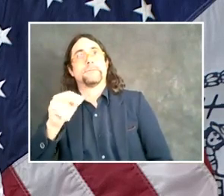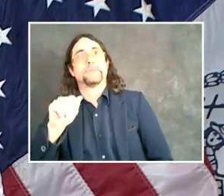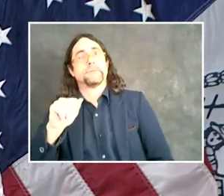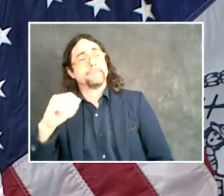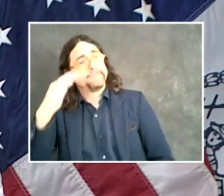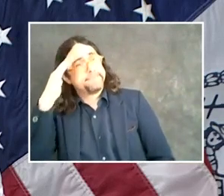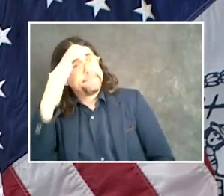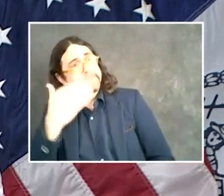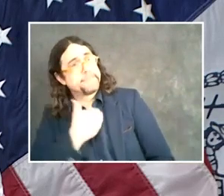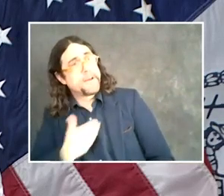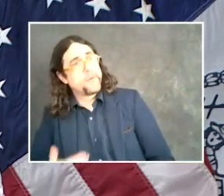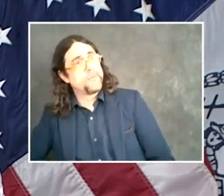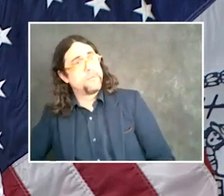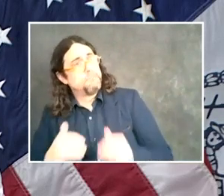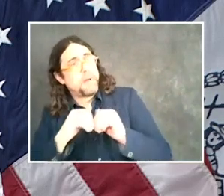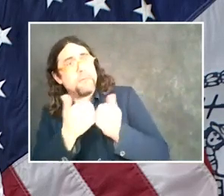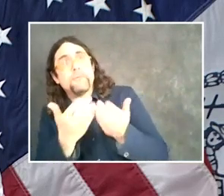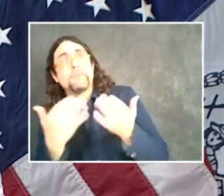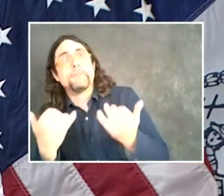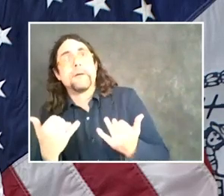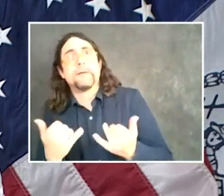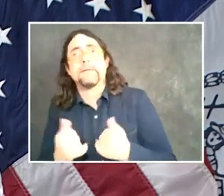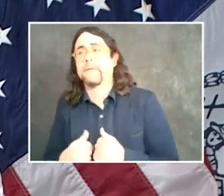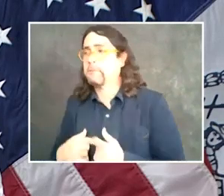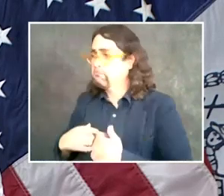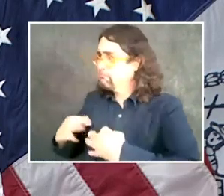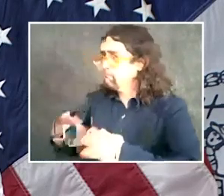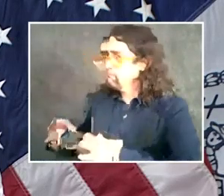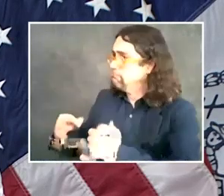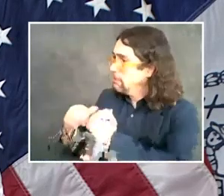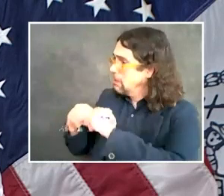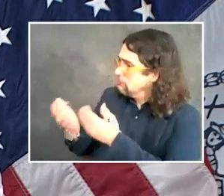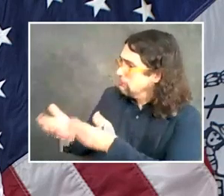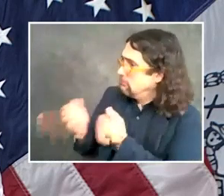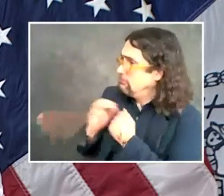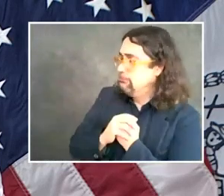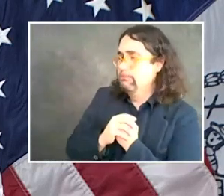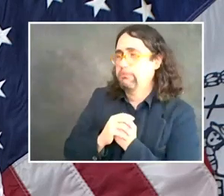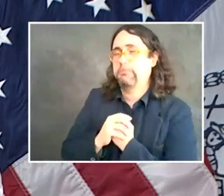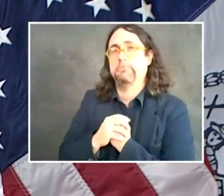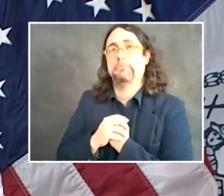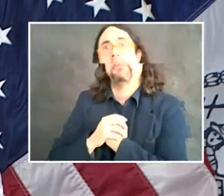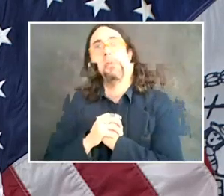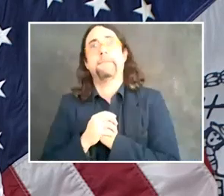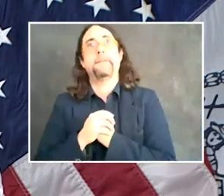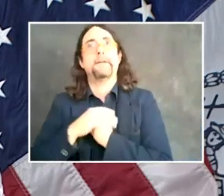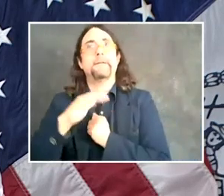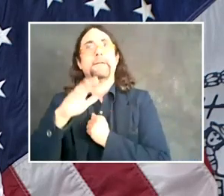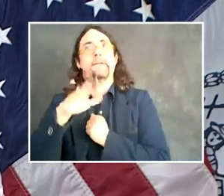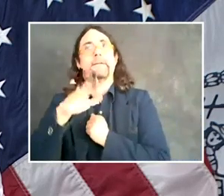CBS. HOW ARE YOU? I NEED TO ASK YOU ABOUT WHAT